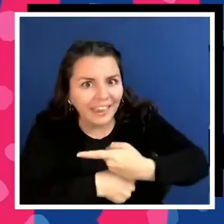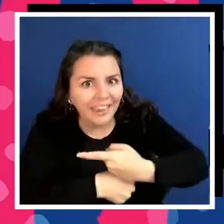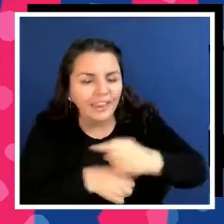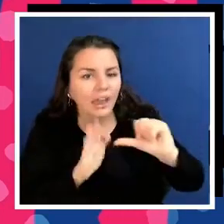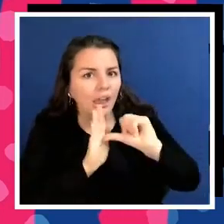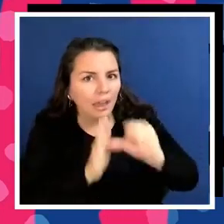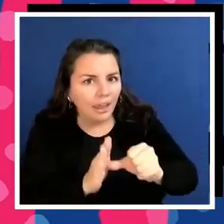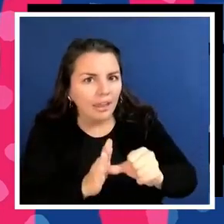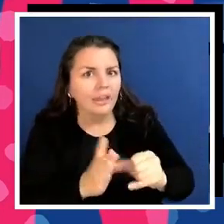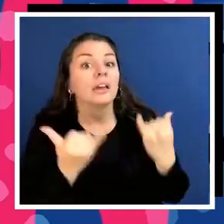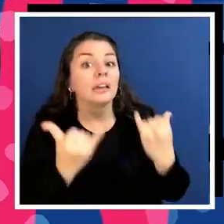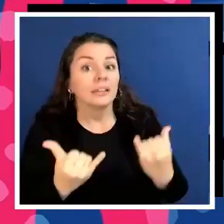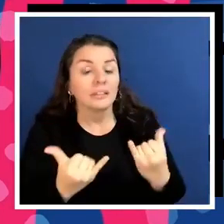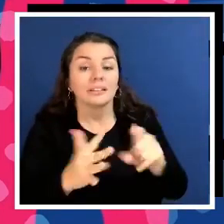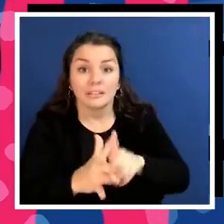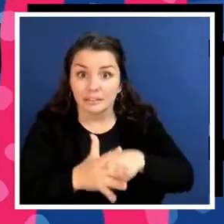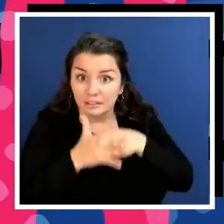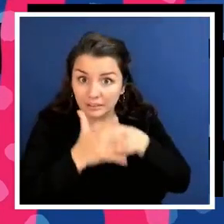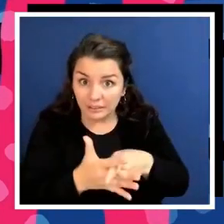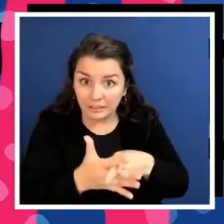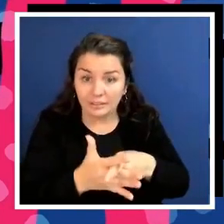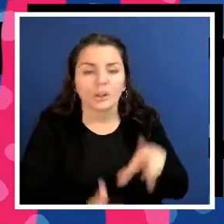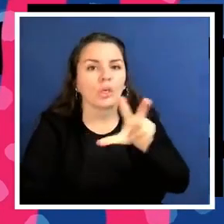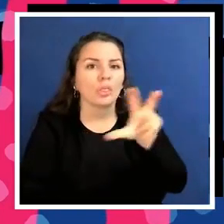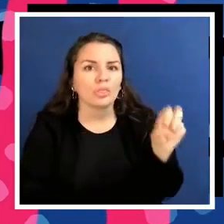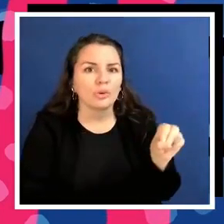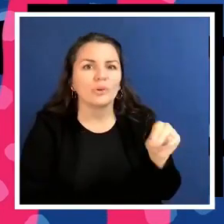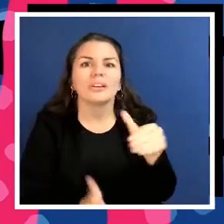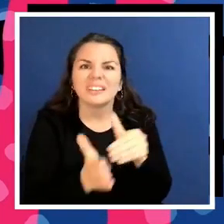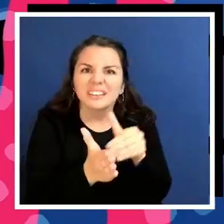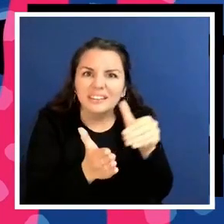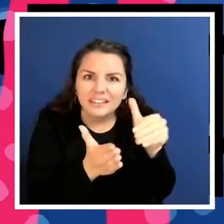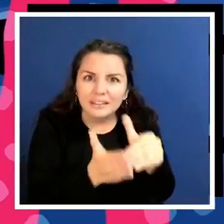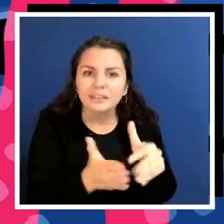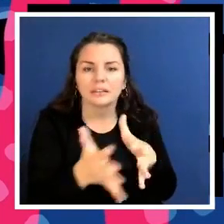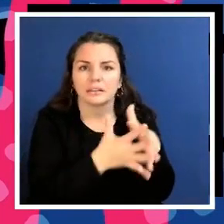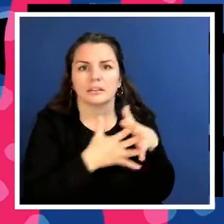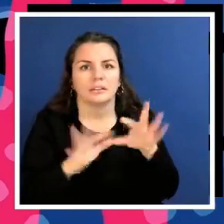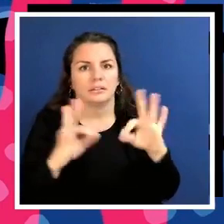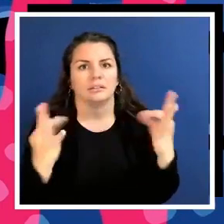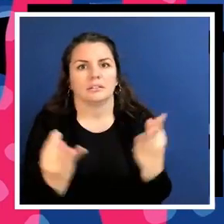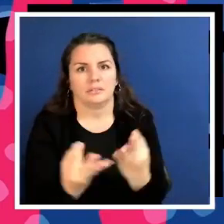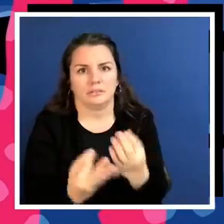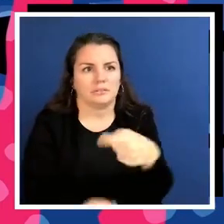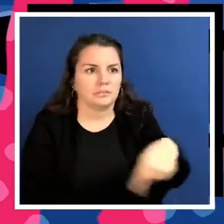MILLION AMERICAN FAMILIES WILL BEGIN TO RECEIVE MONTHLY CHECKS